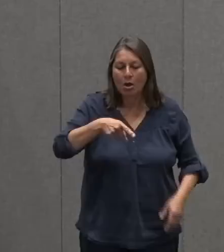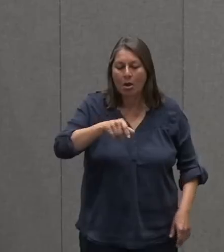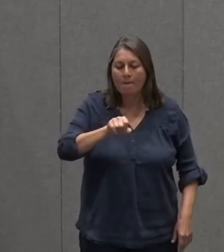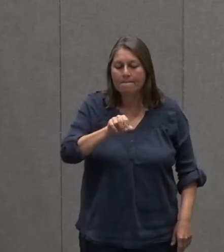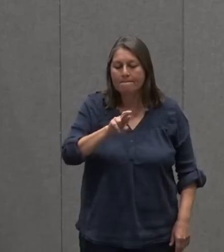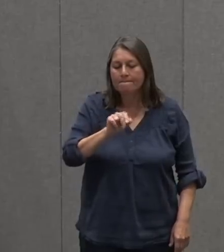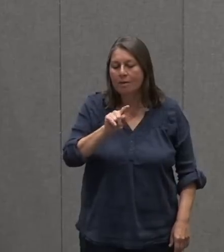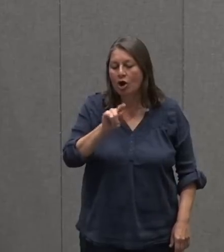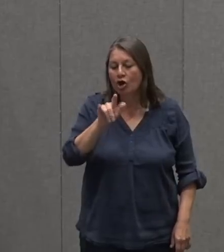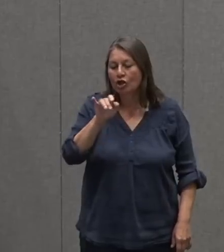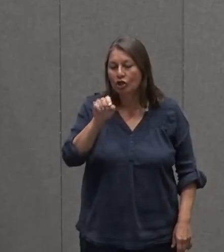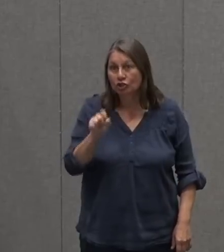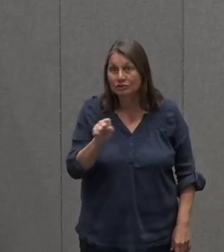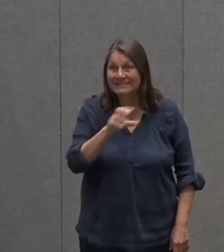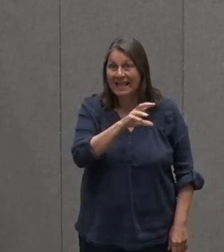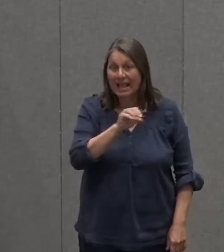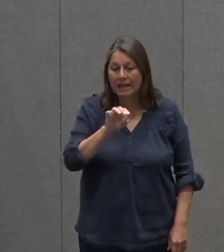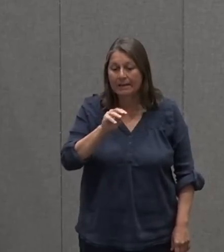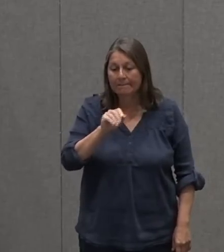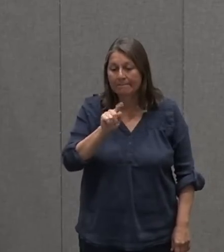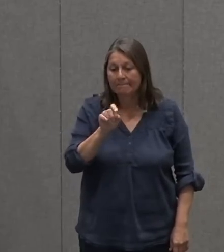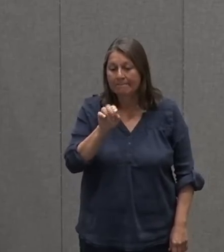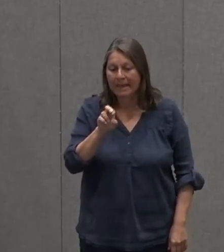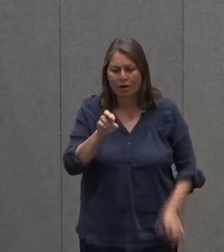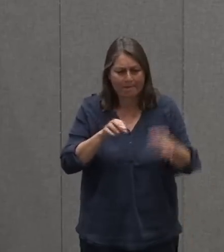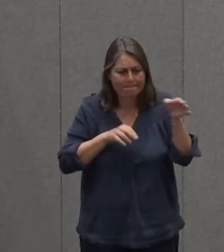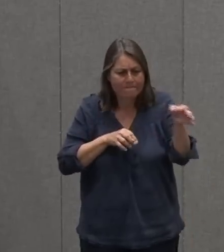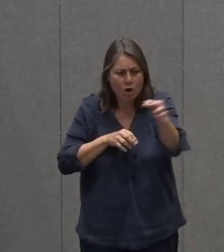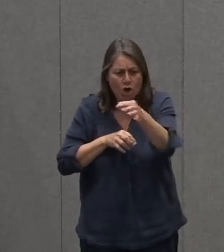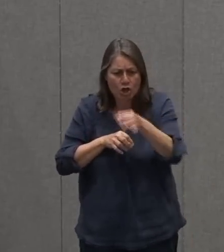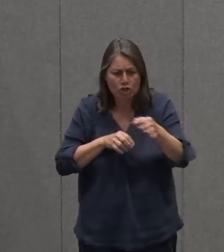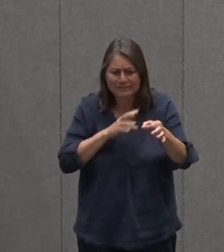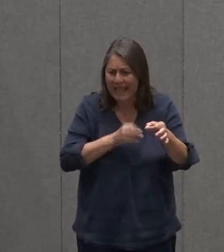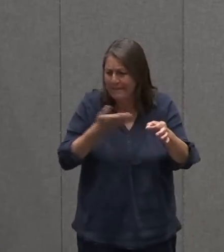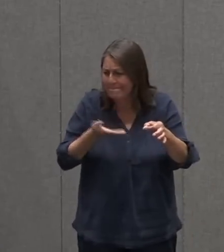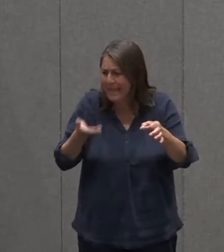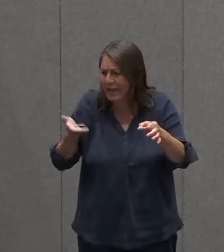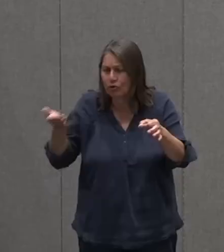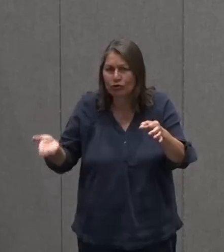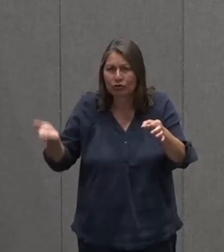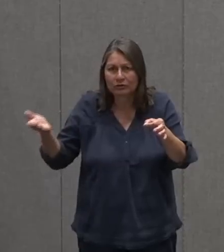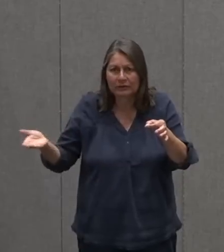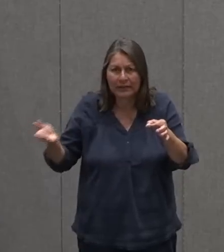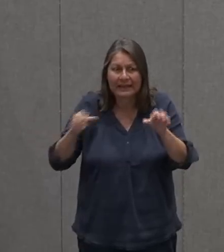Can we see all matter or there's some things that are too small to be seen?